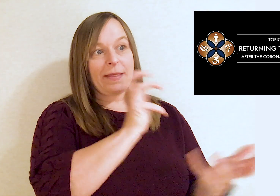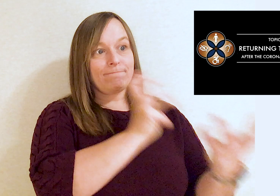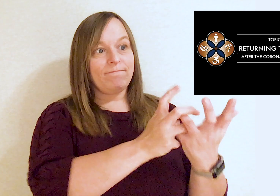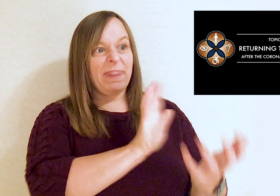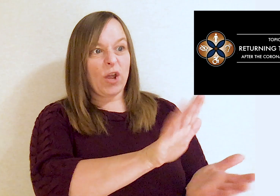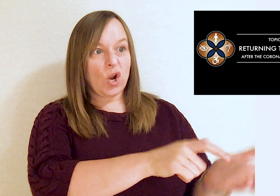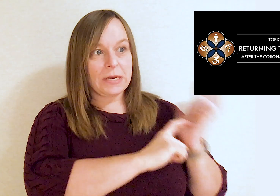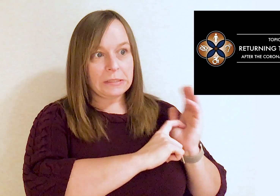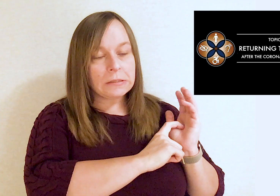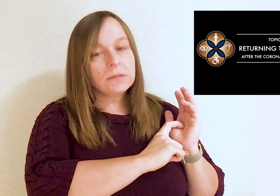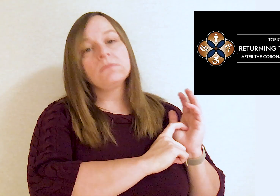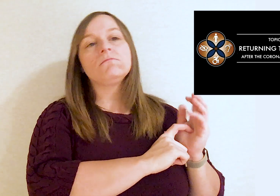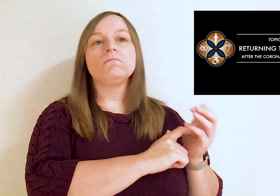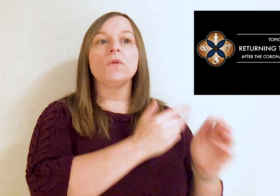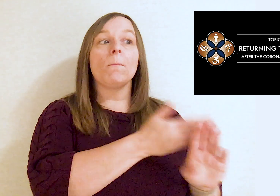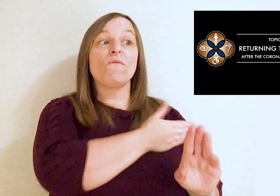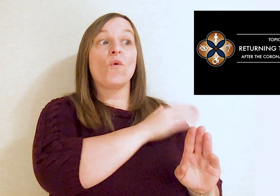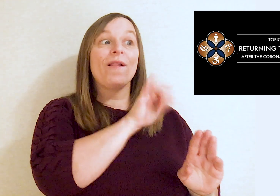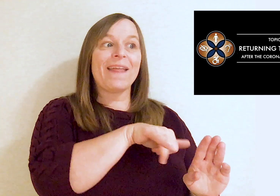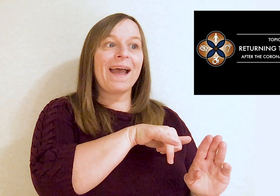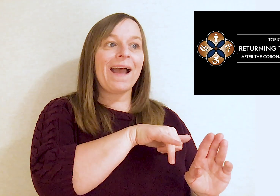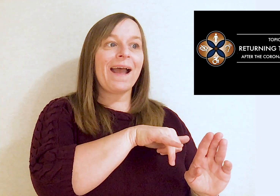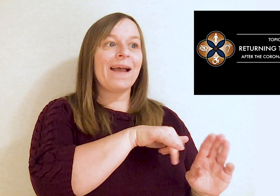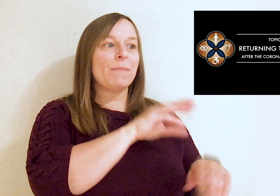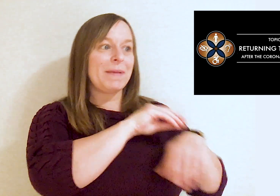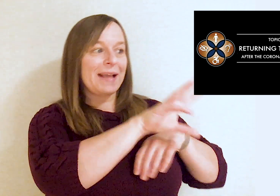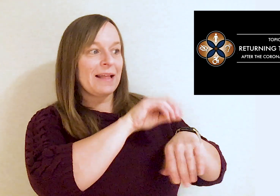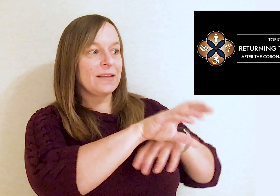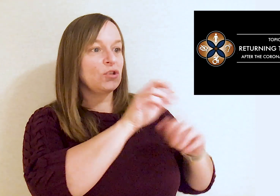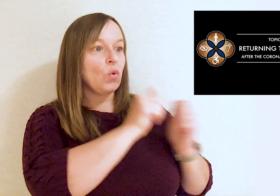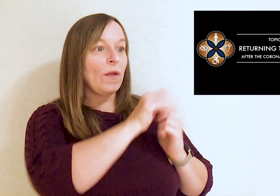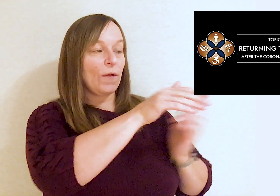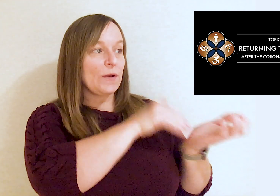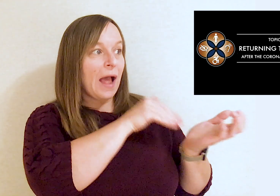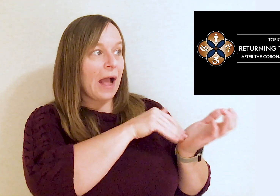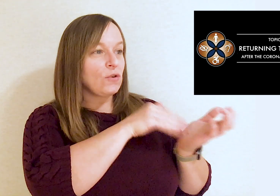And an important step before that should be a consultation with your doctor, right?